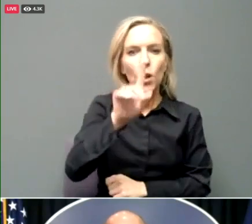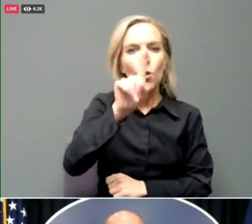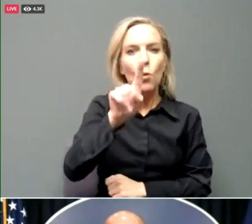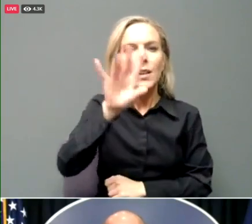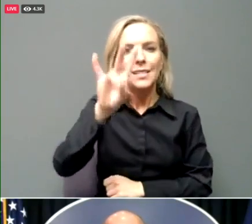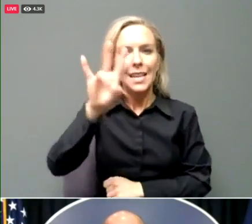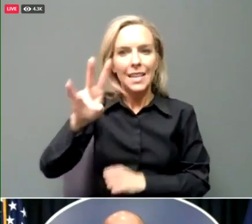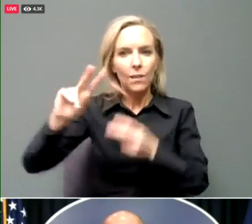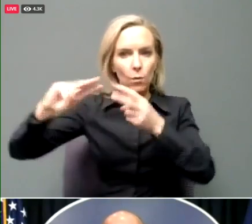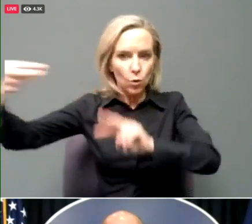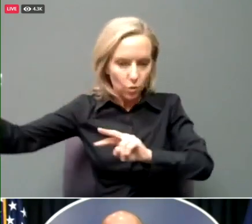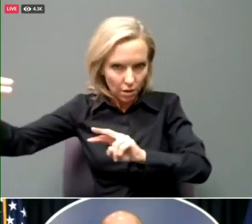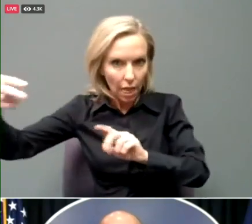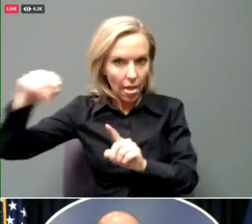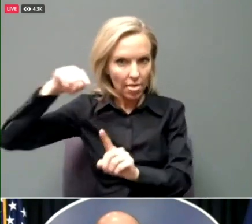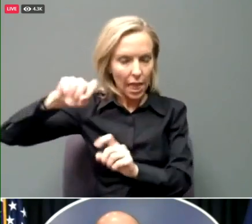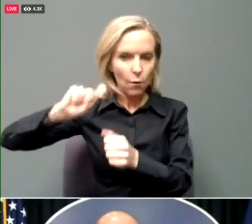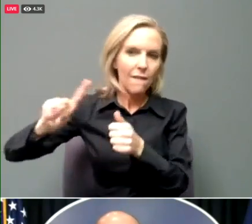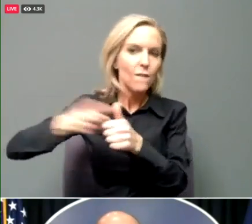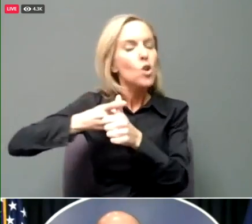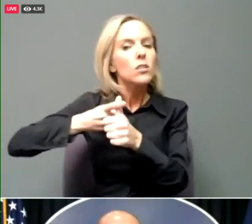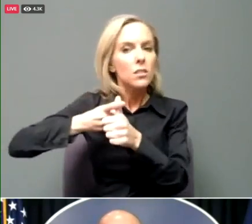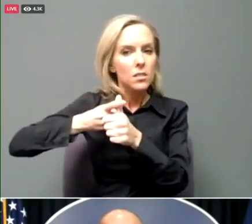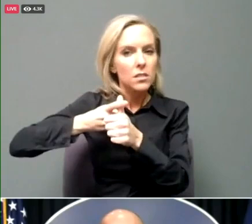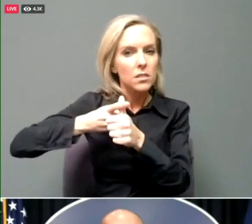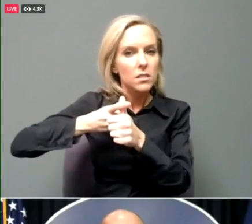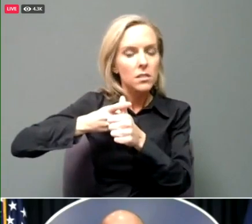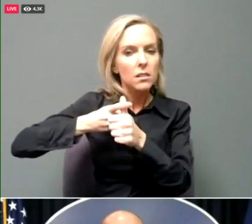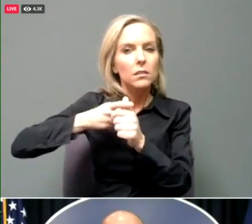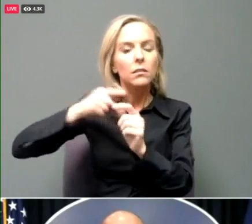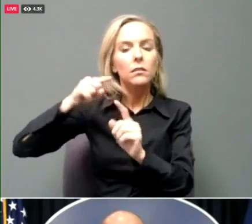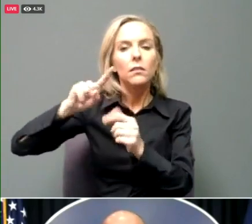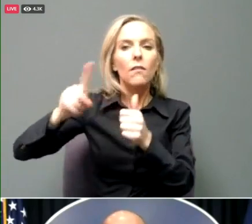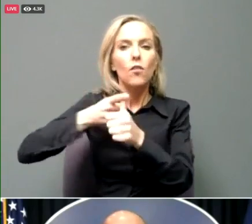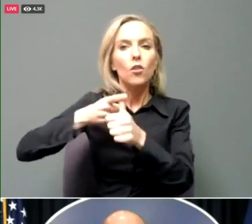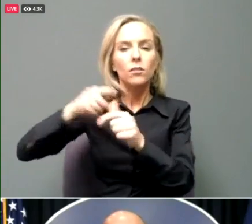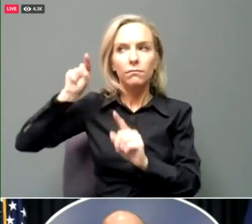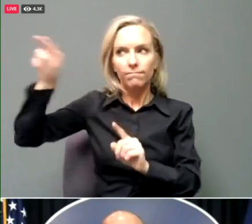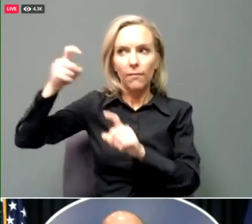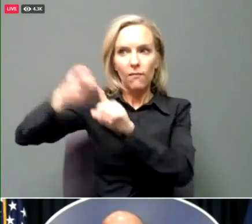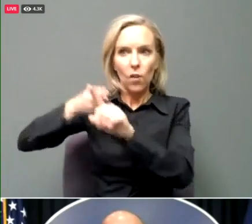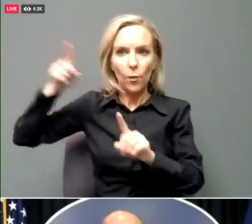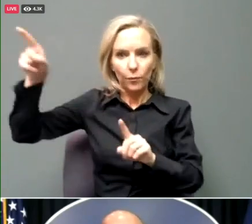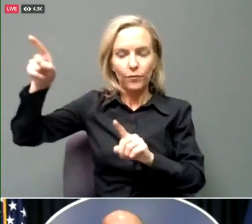we believe was first found in the United Kingdom. Um, that variant is